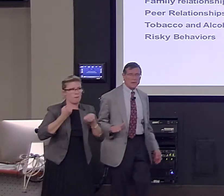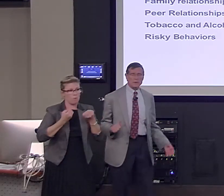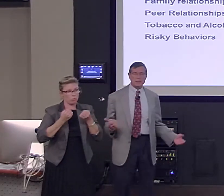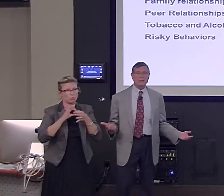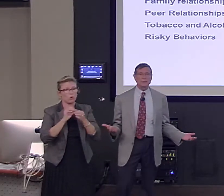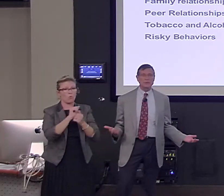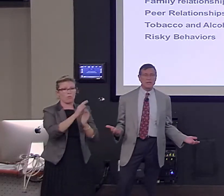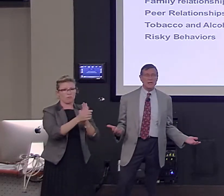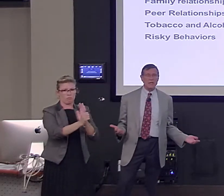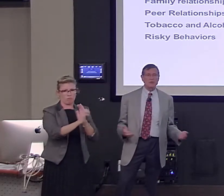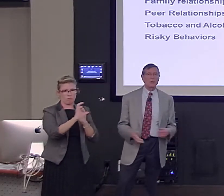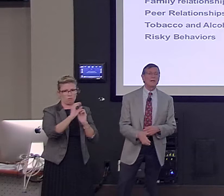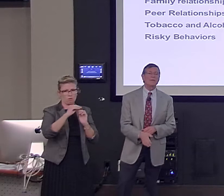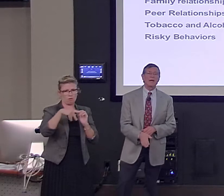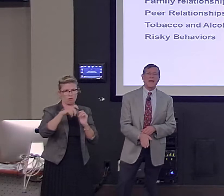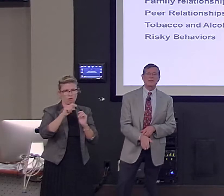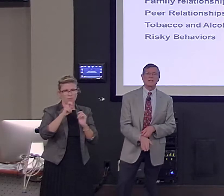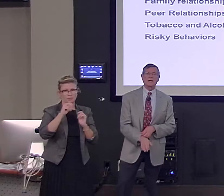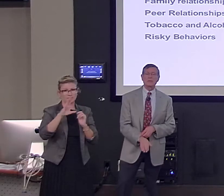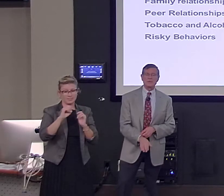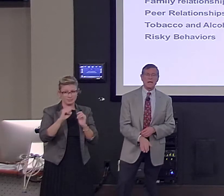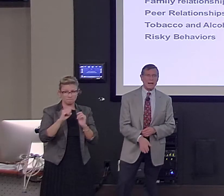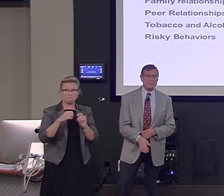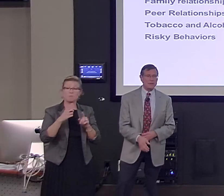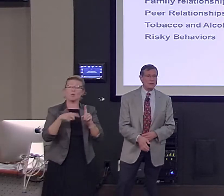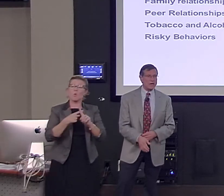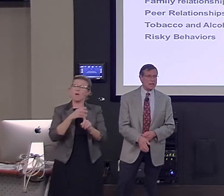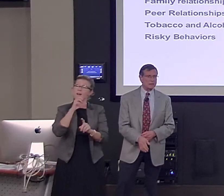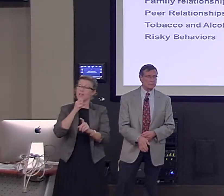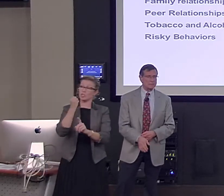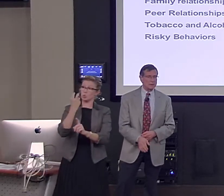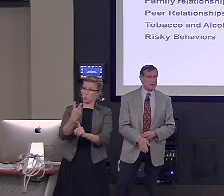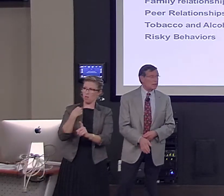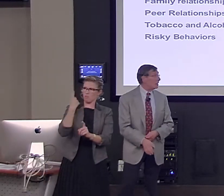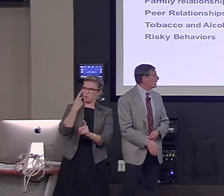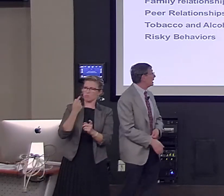We were interested at age 12 in asking who is a confident child.